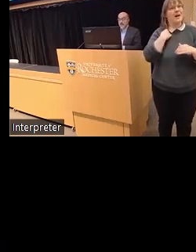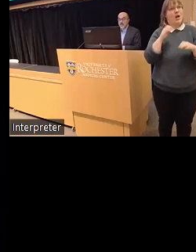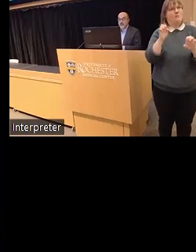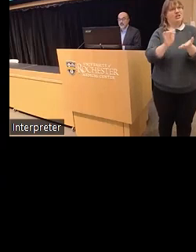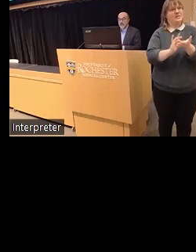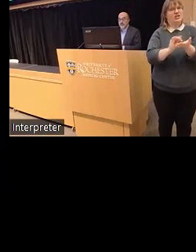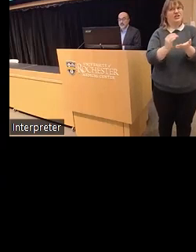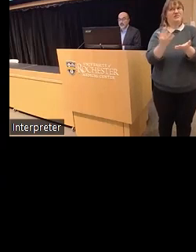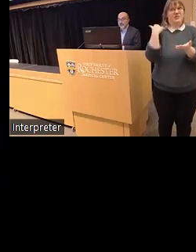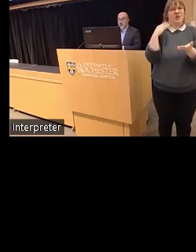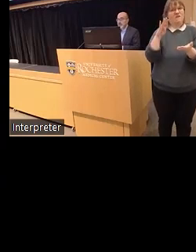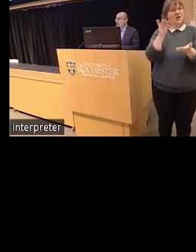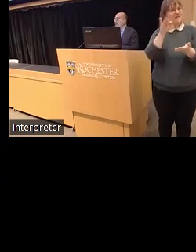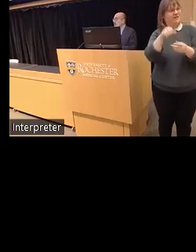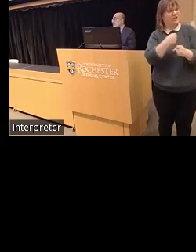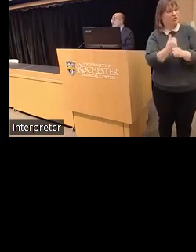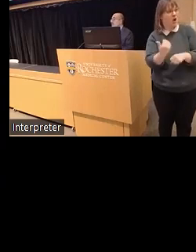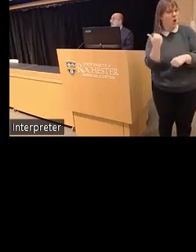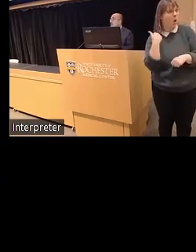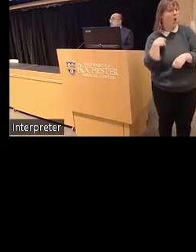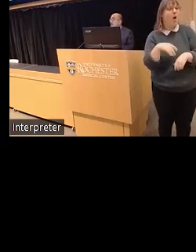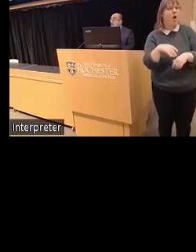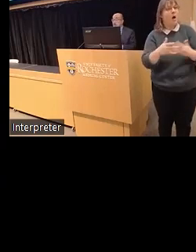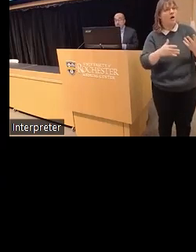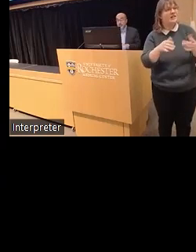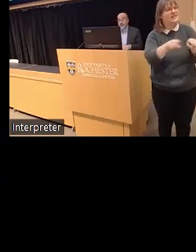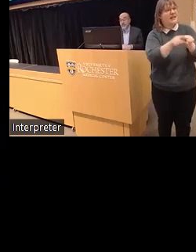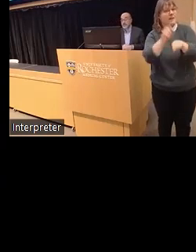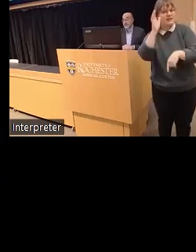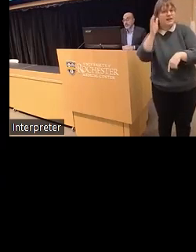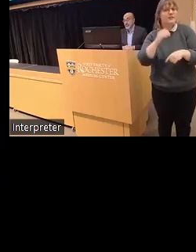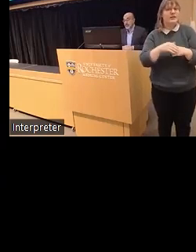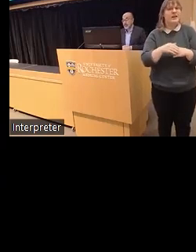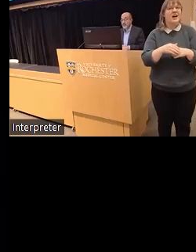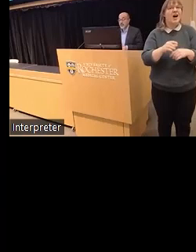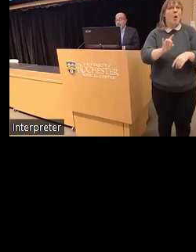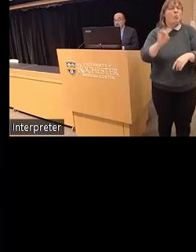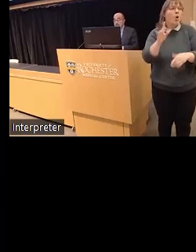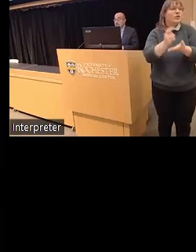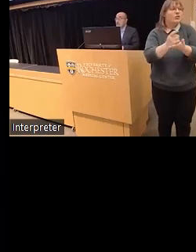was at 40 or 50 years ago uh poorly treated pain is still a significant Public Health crisis um and